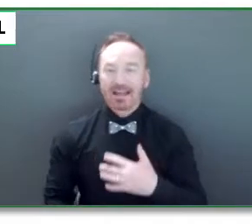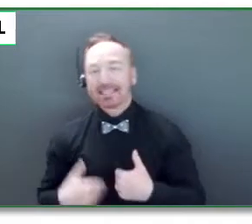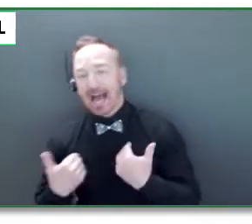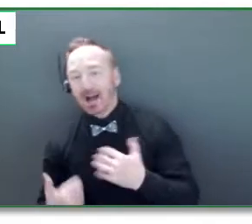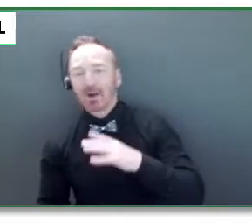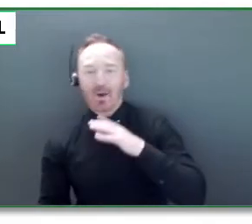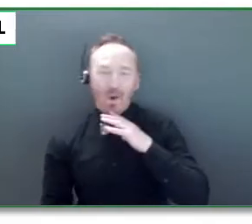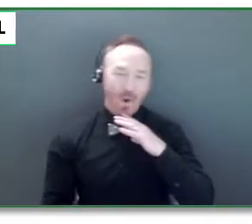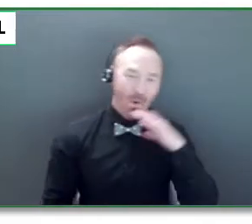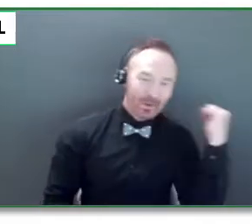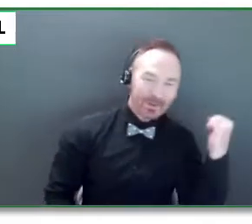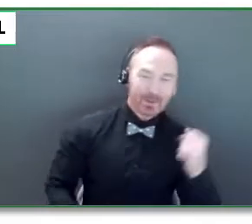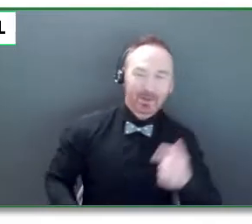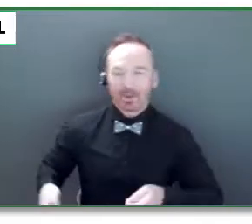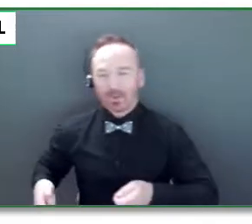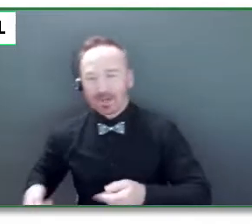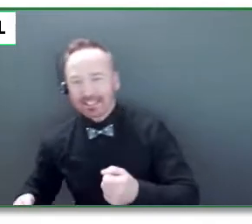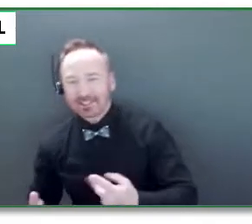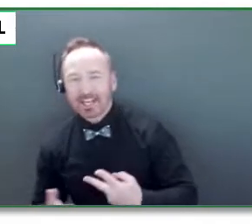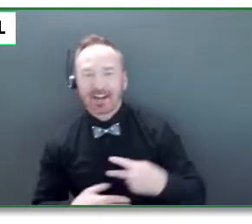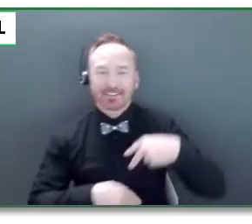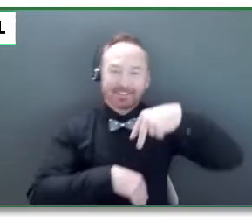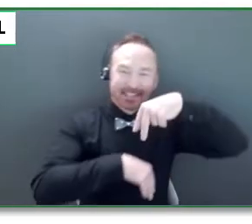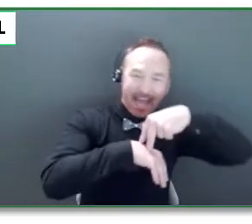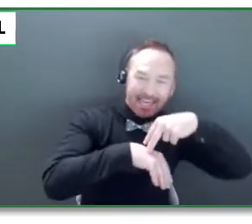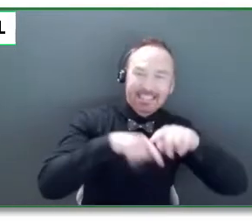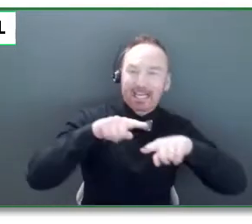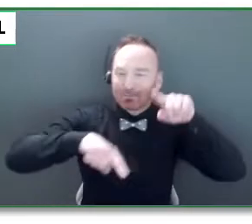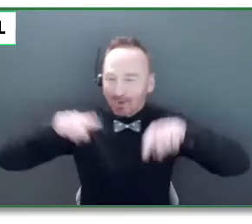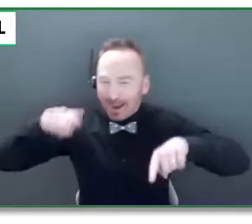standing up. Next.